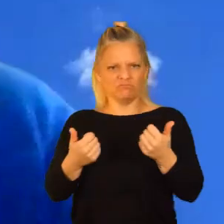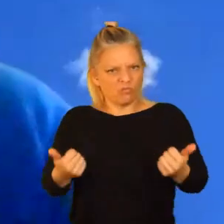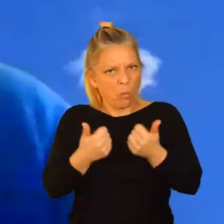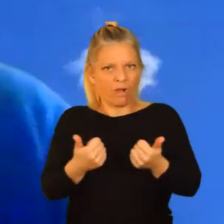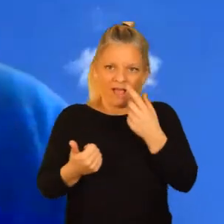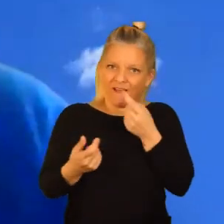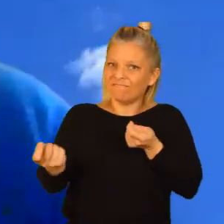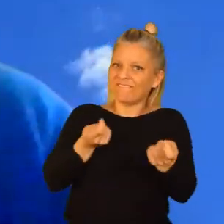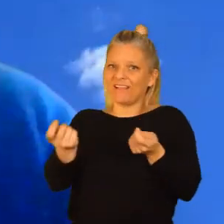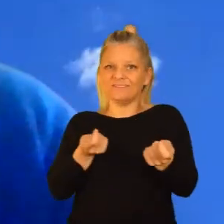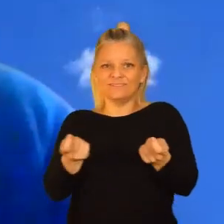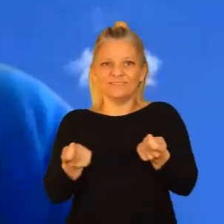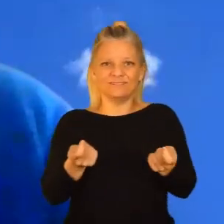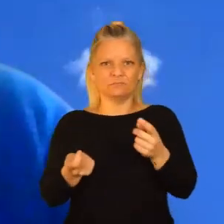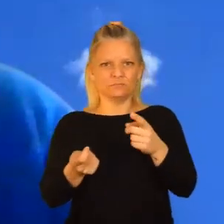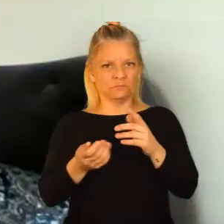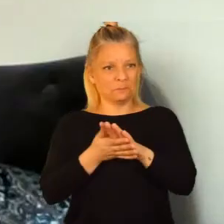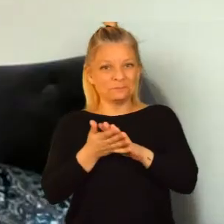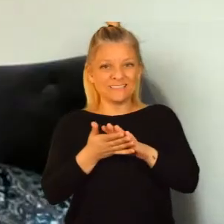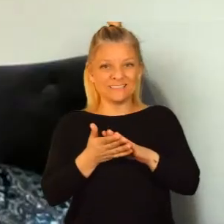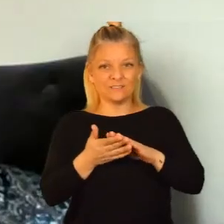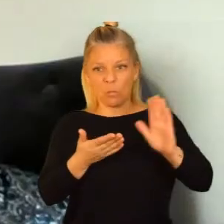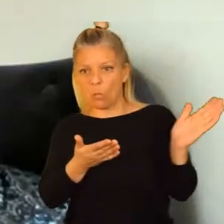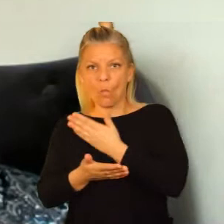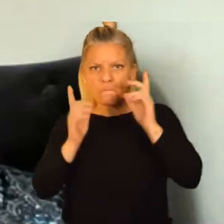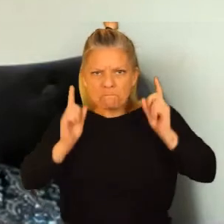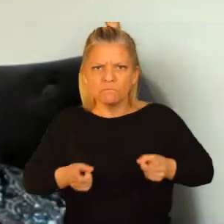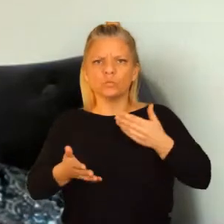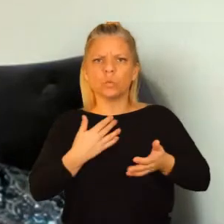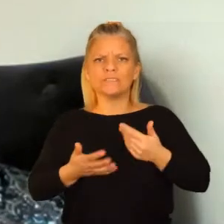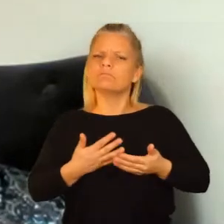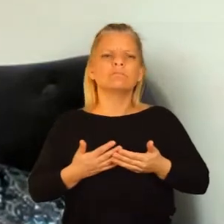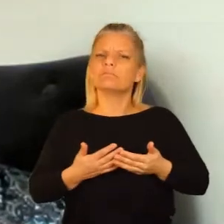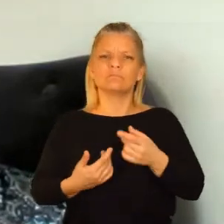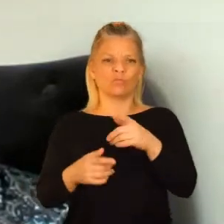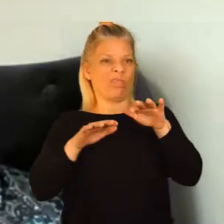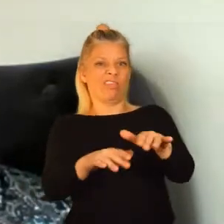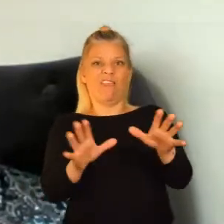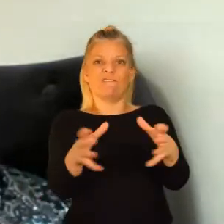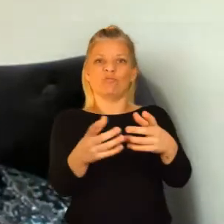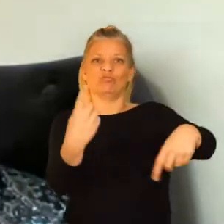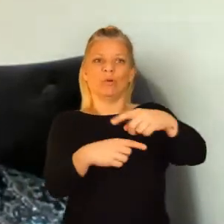just knowing that it's okay to be yourself as a facilitator you don't have to have it